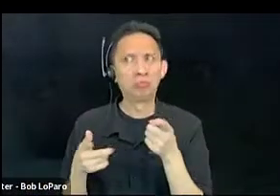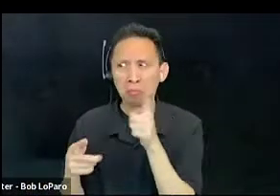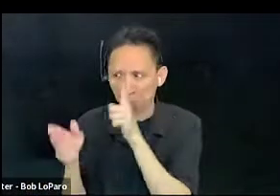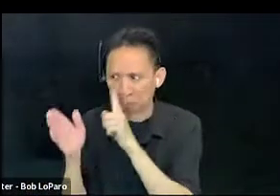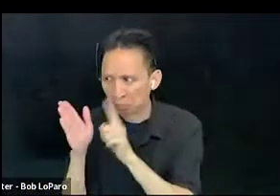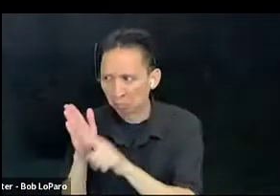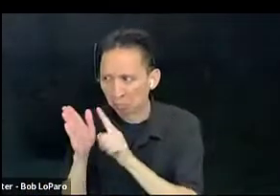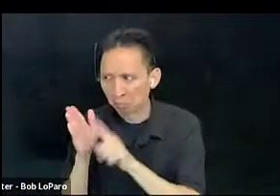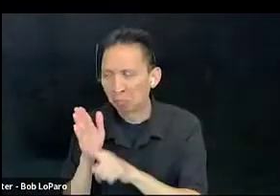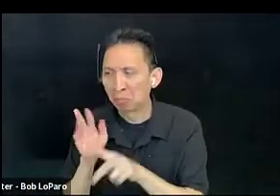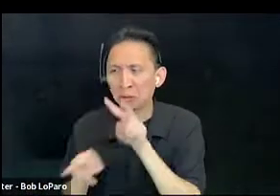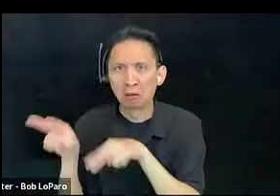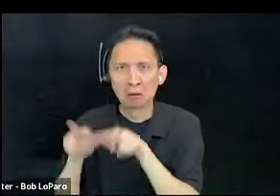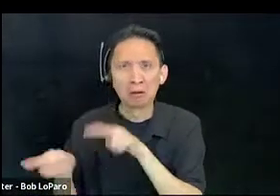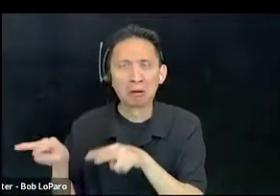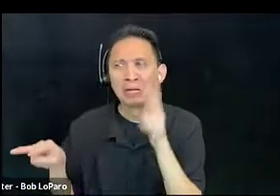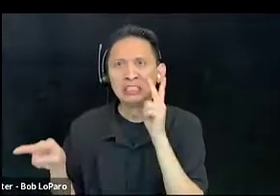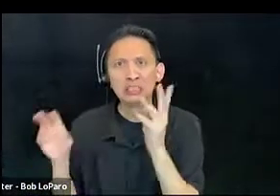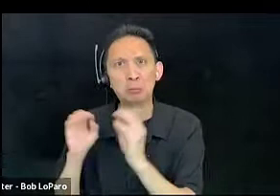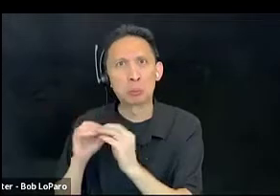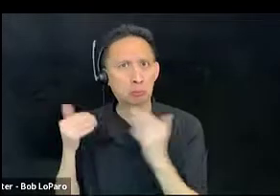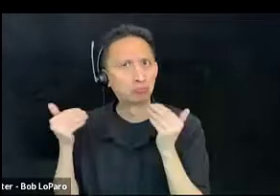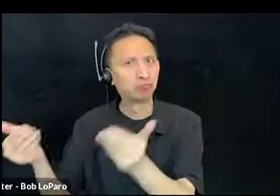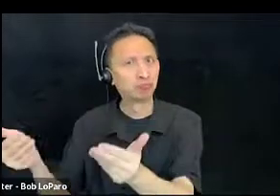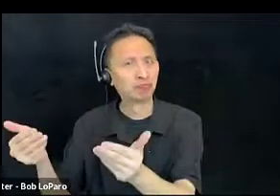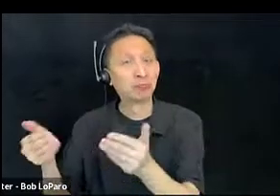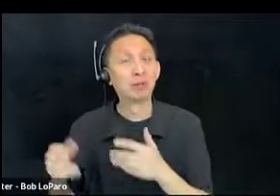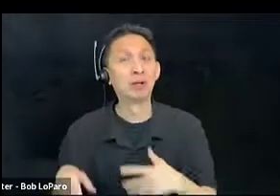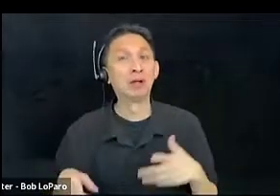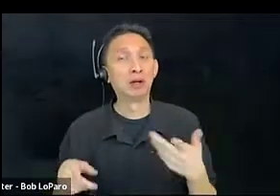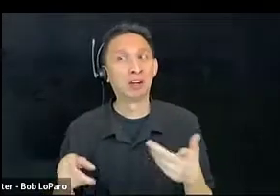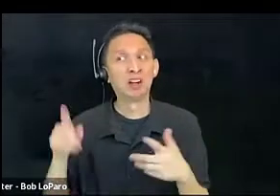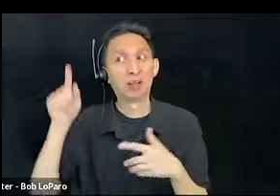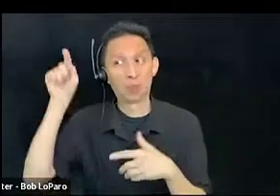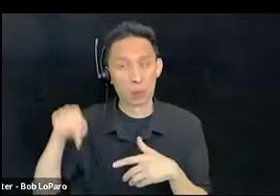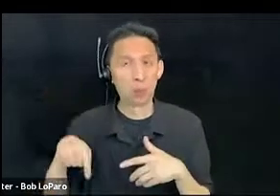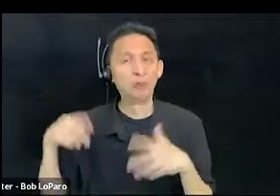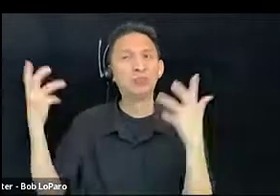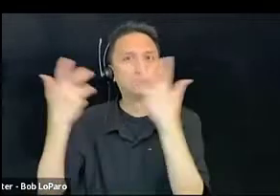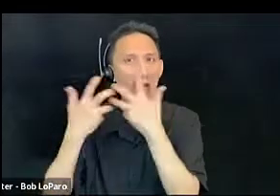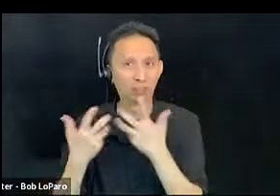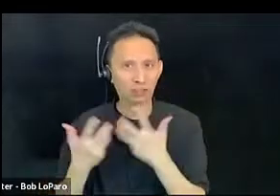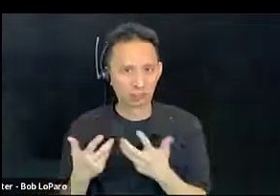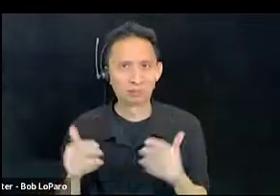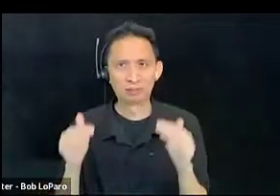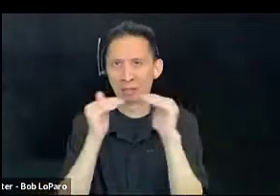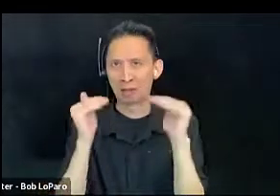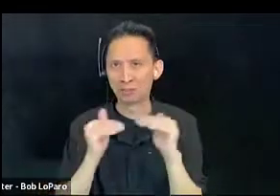fits into the levels of communication that are identified on the communication matrix,